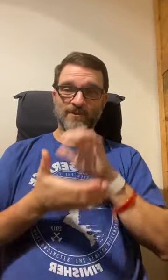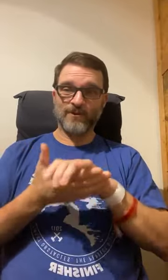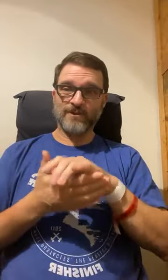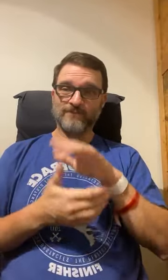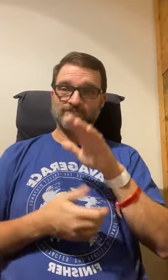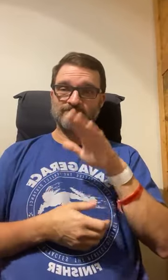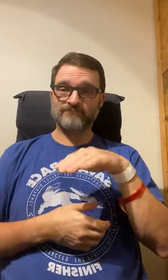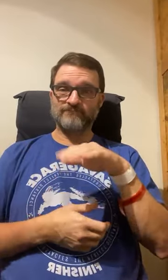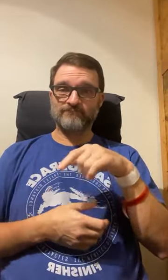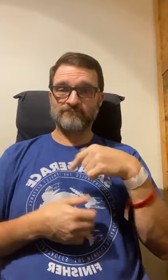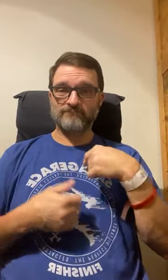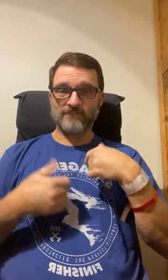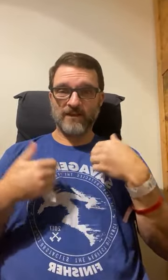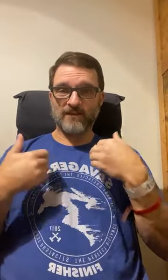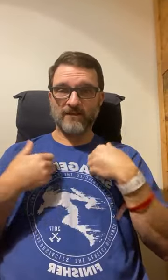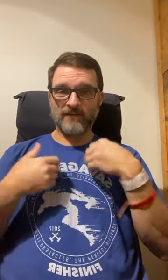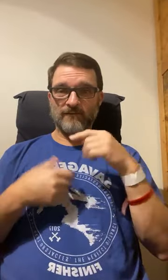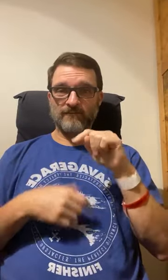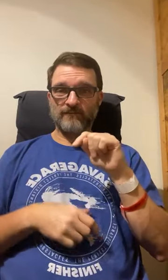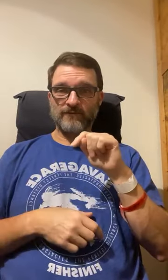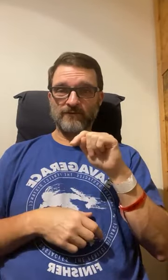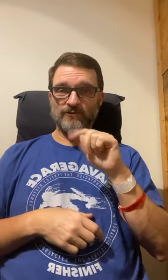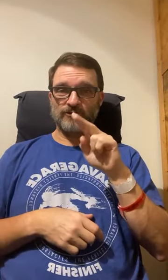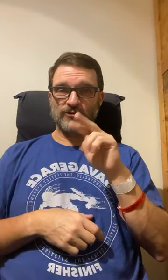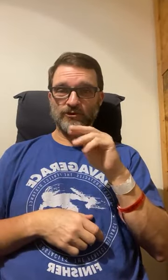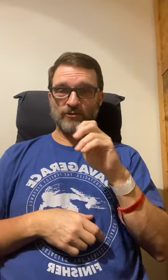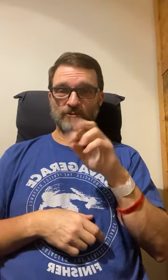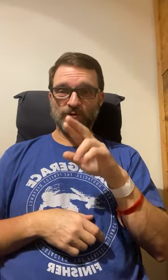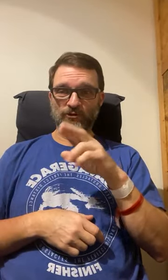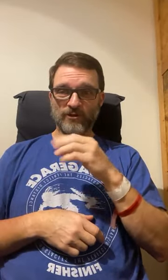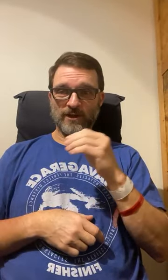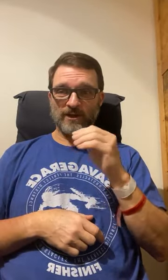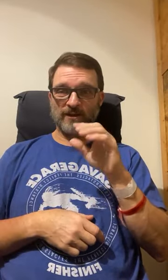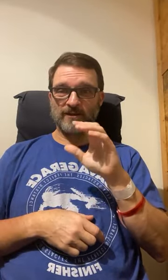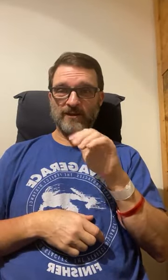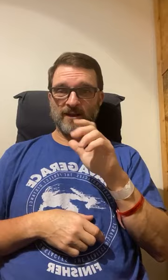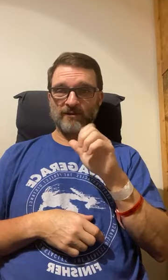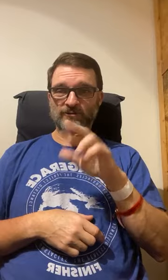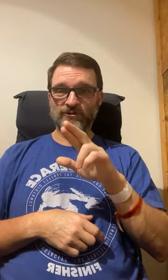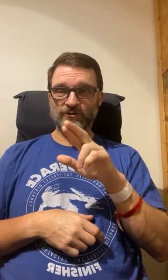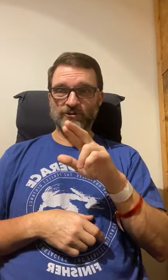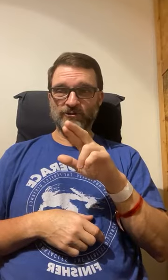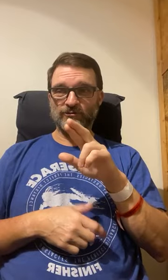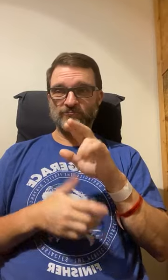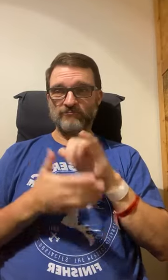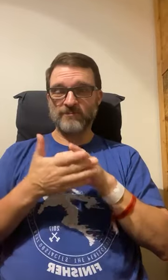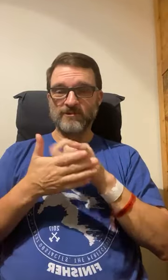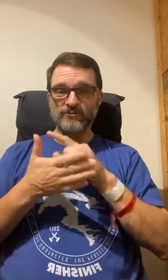Once I told my wife that I have tumors and cancer.